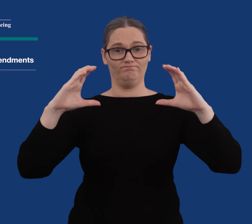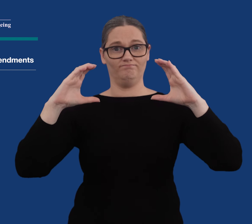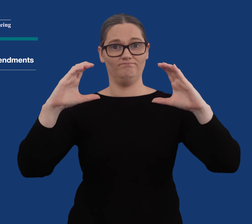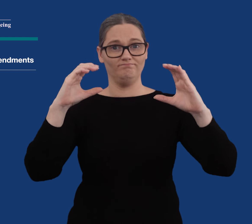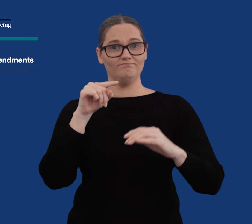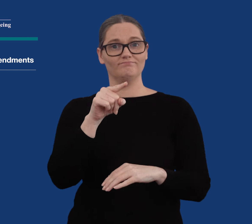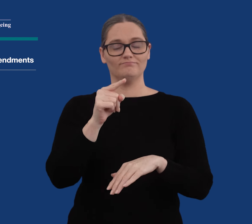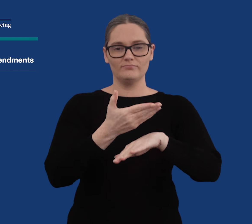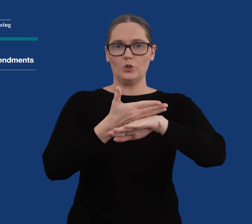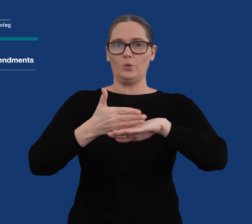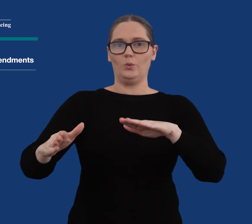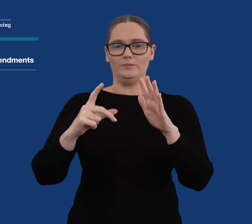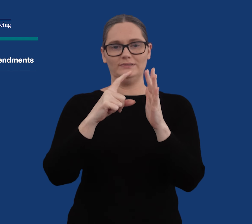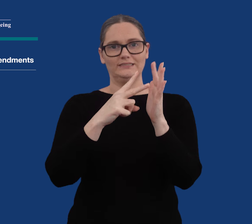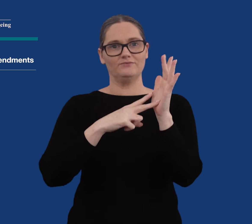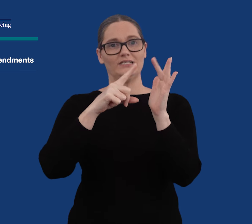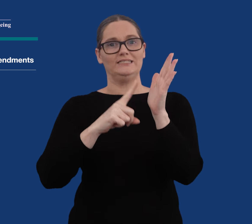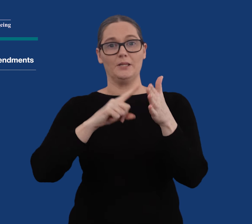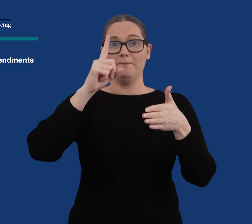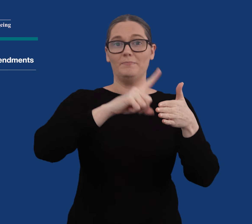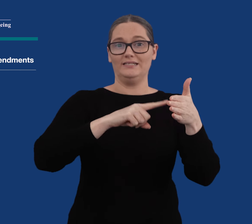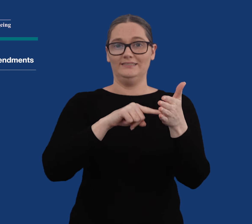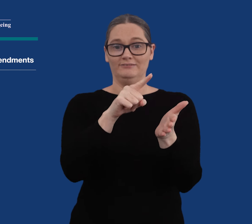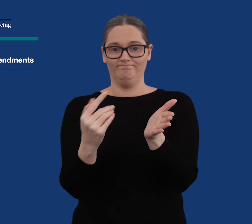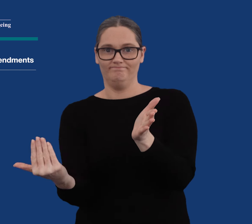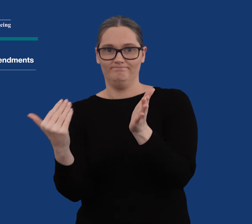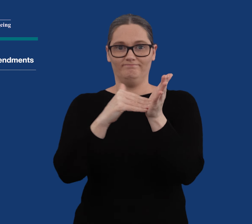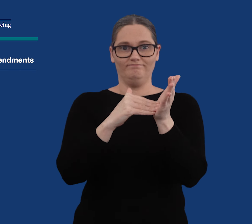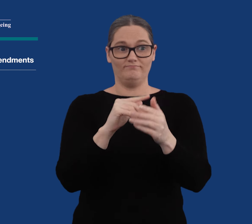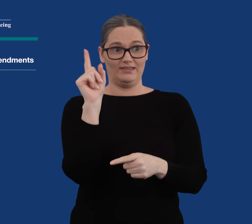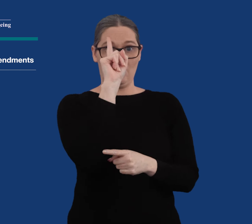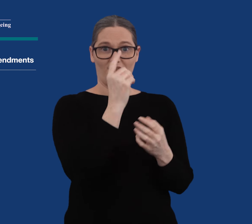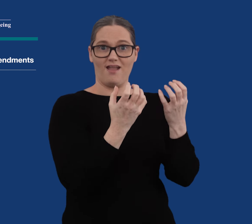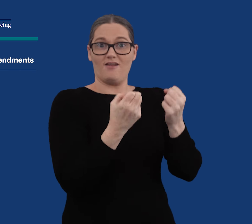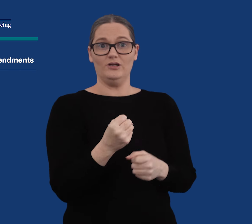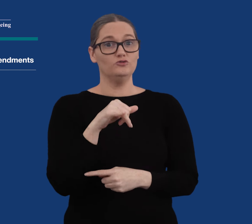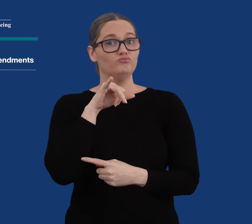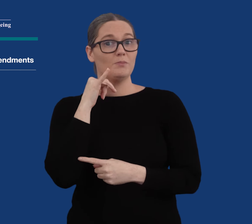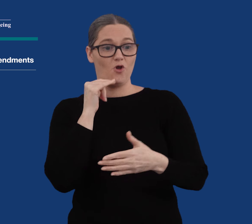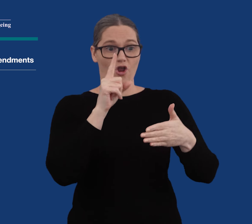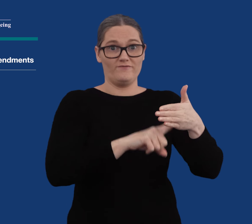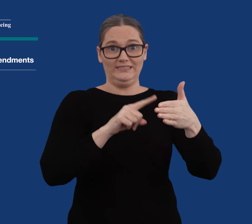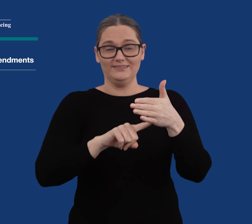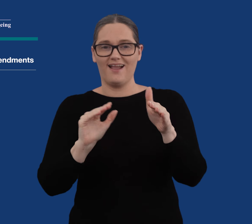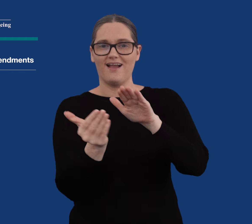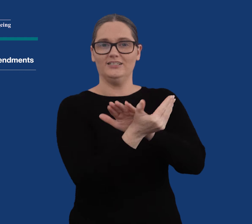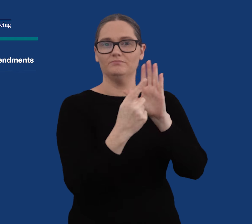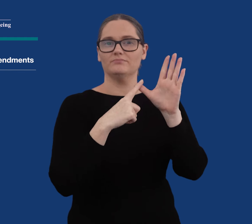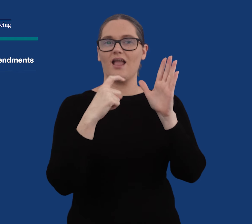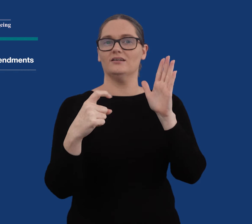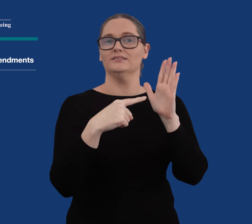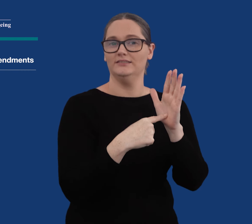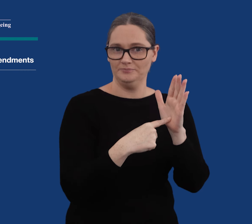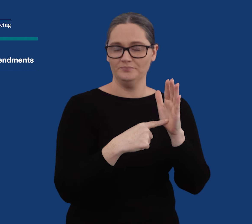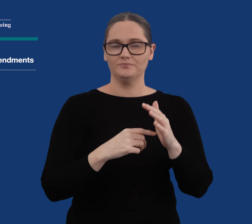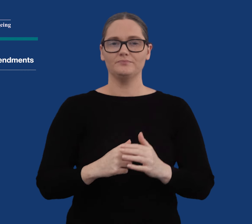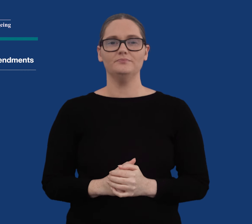New civil penalties added to existing criminal offences under the Act